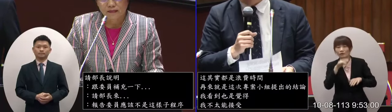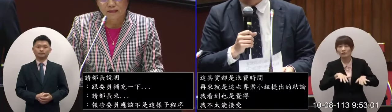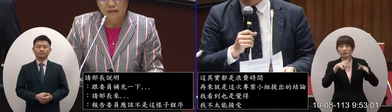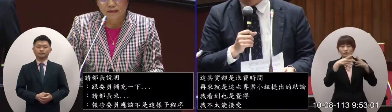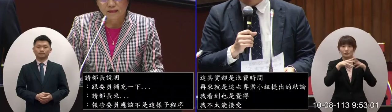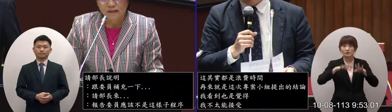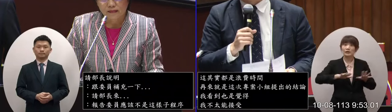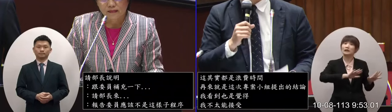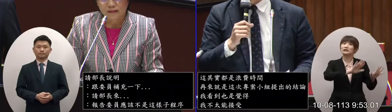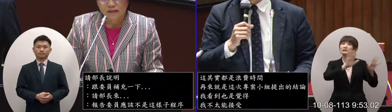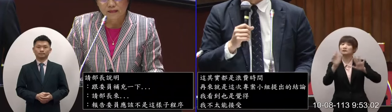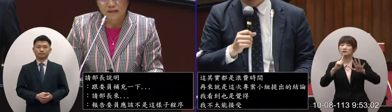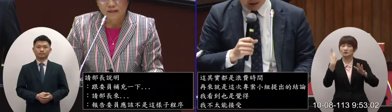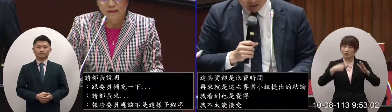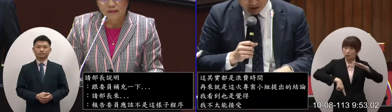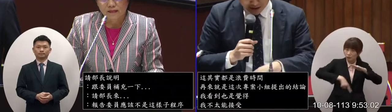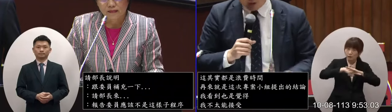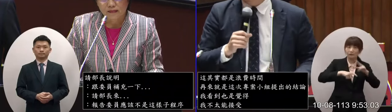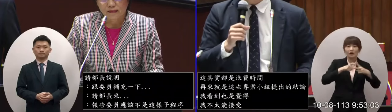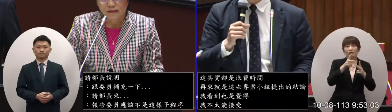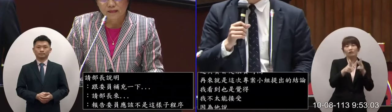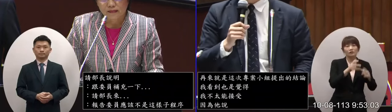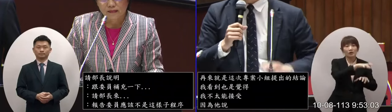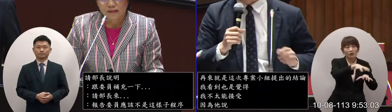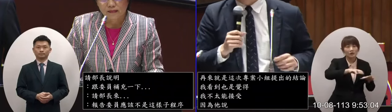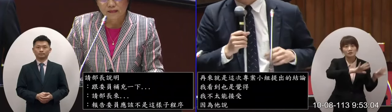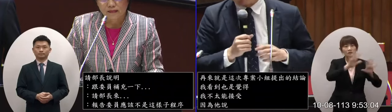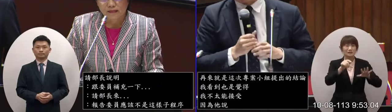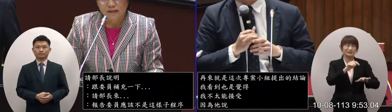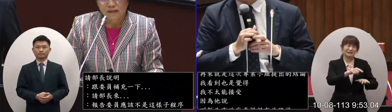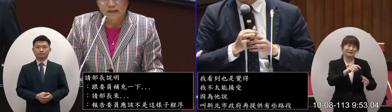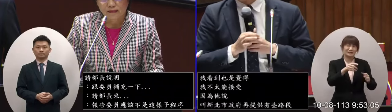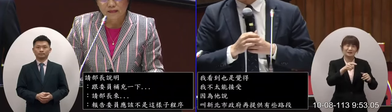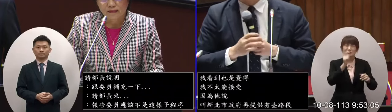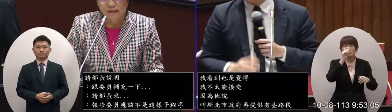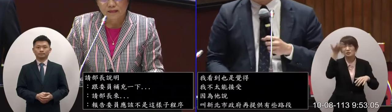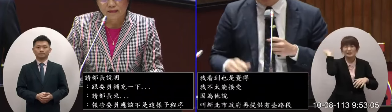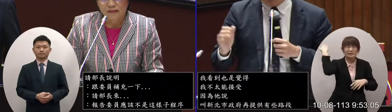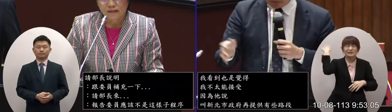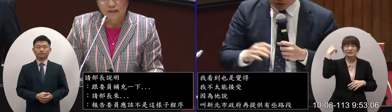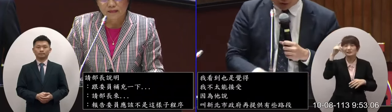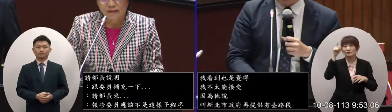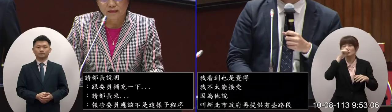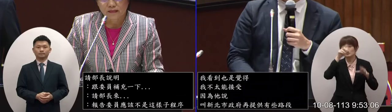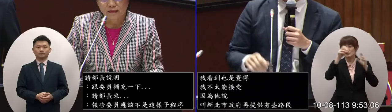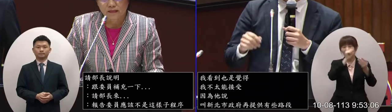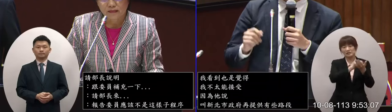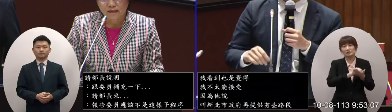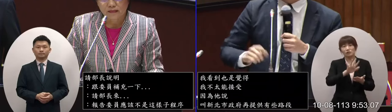and the use of illegal factories. The results of this information have been available for a long time. The task force you opened after such a long time